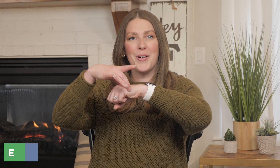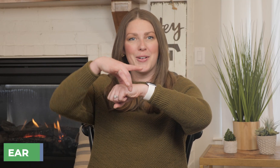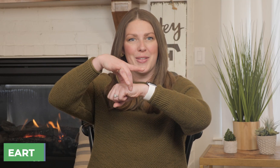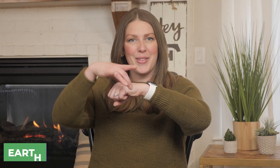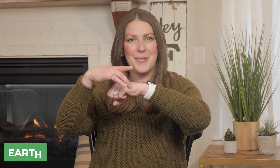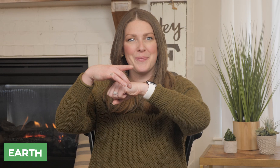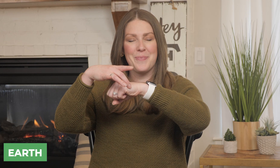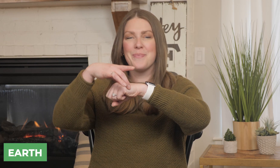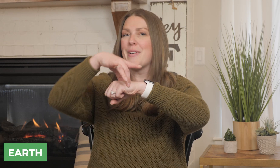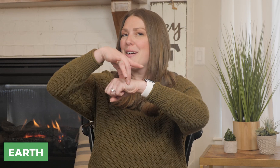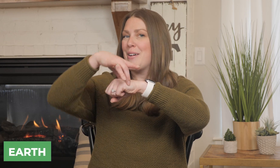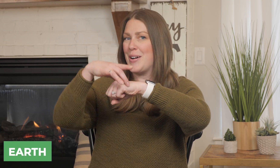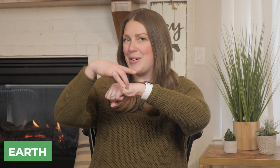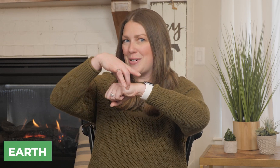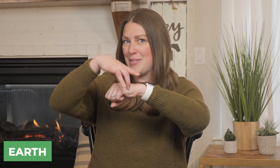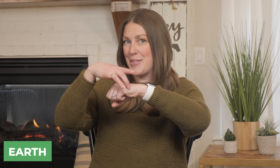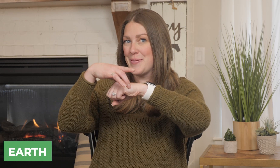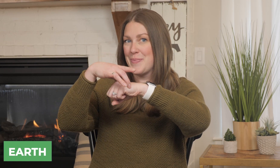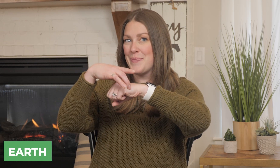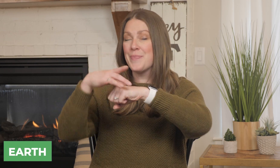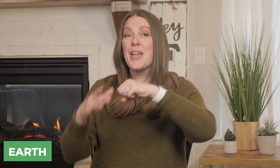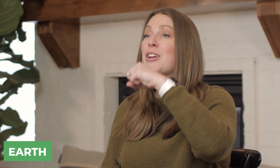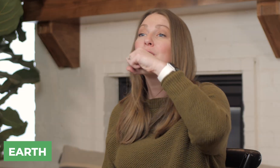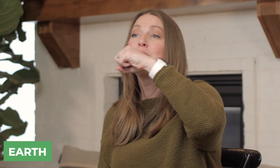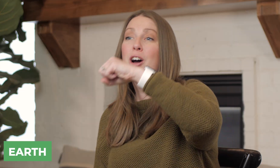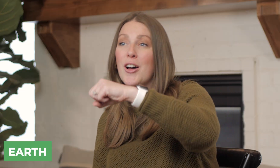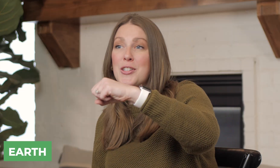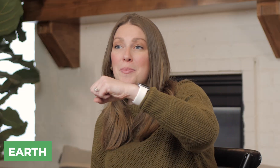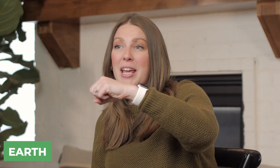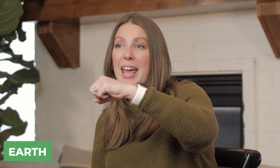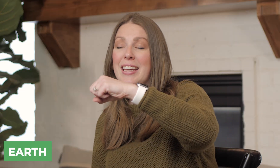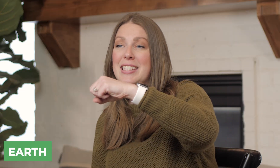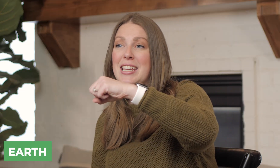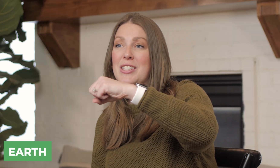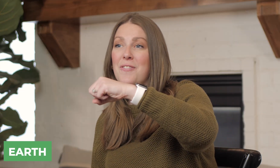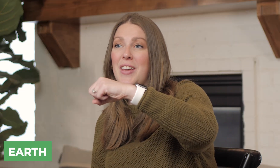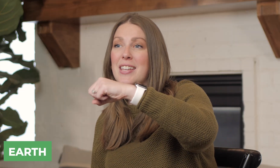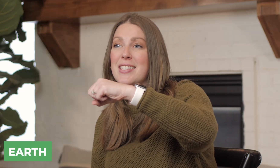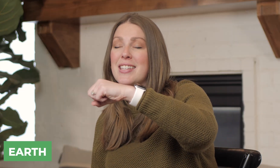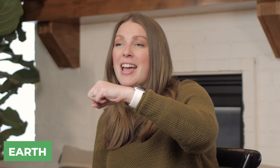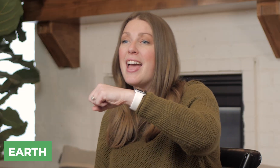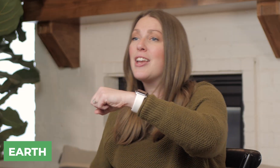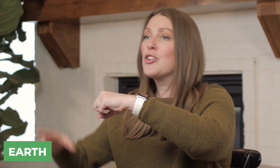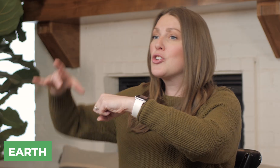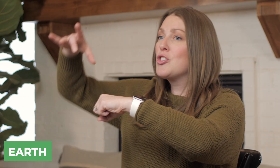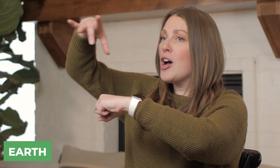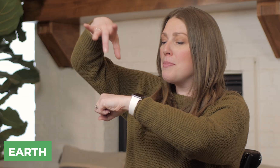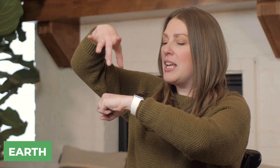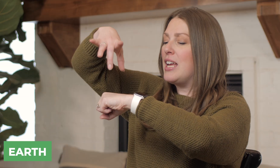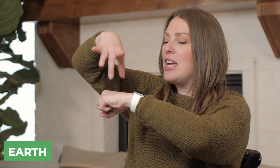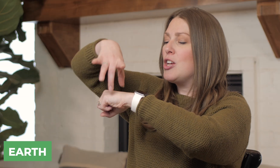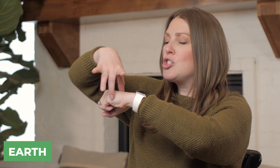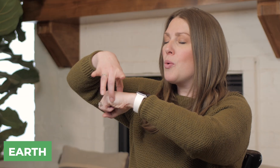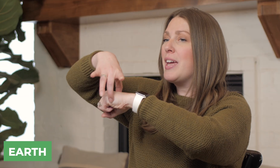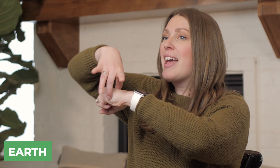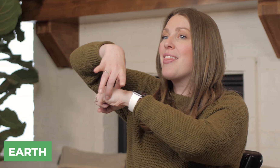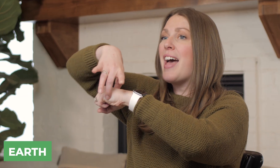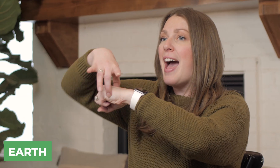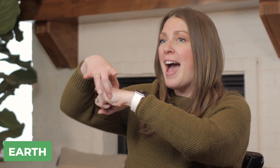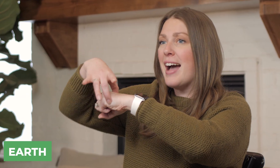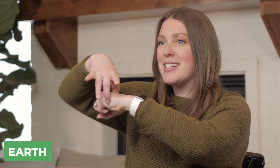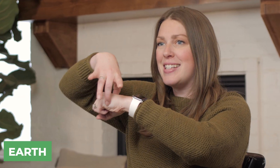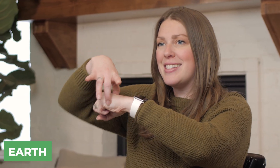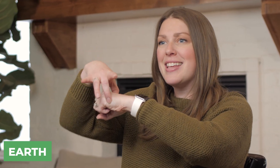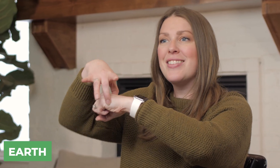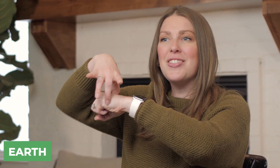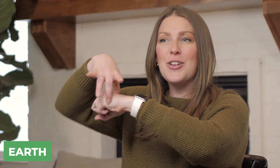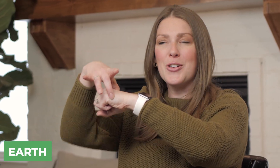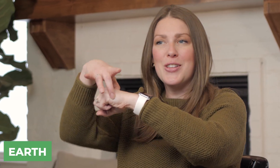Earth, Earth your non-dominant hand is a fist and your dominant is showing the axis that the Earth